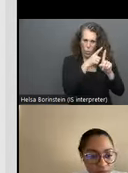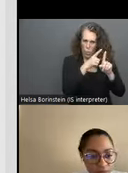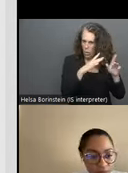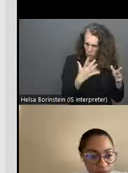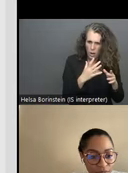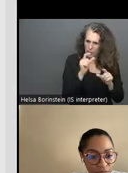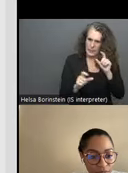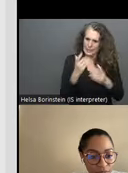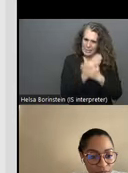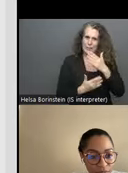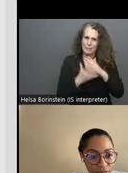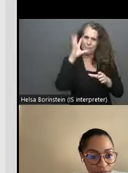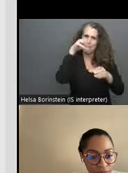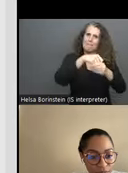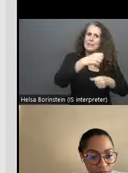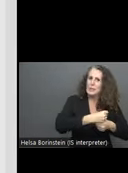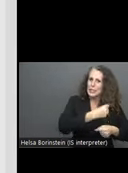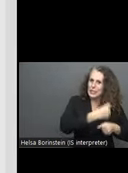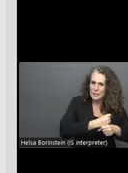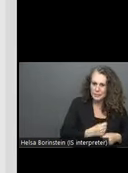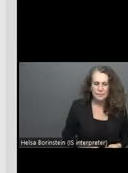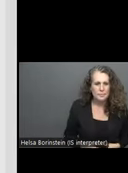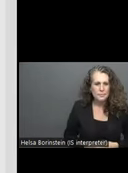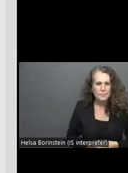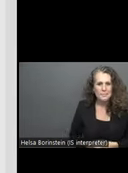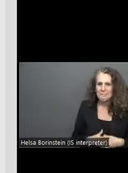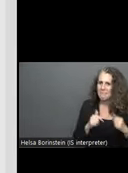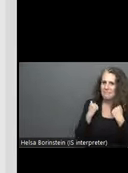Suliman la 14:47:41 cn de Valera, merci beaucoup Raimondo